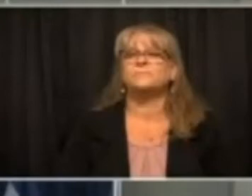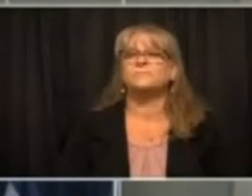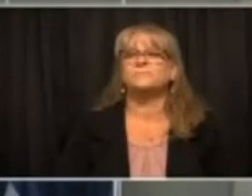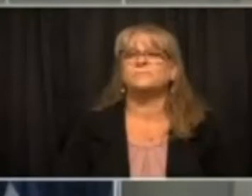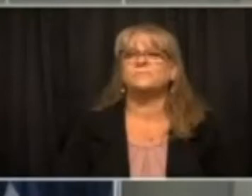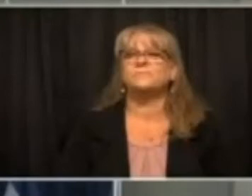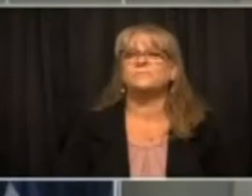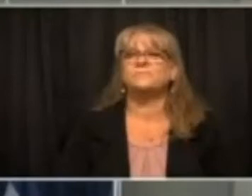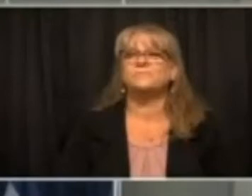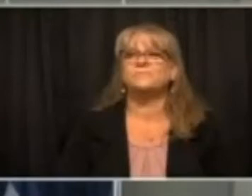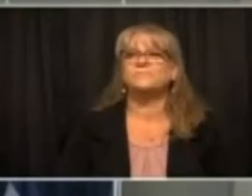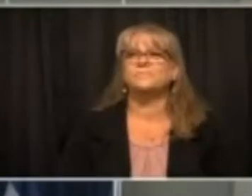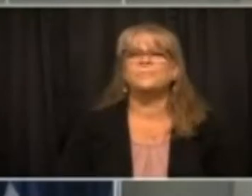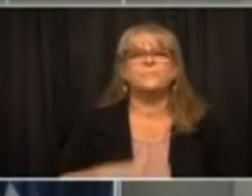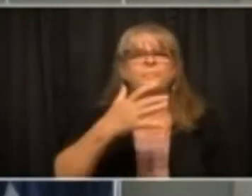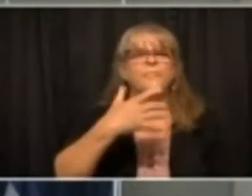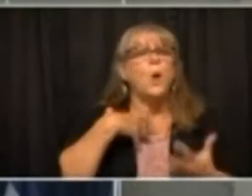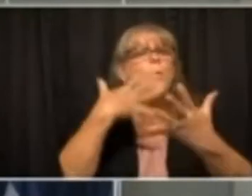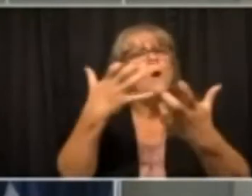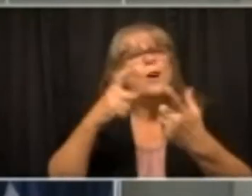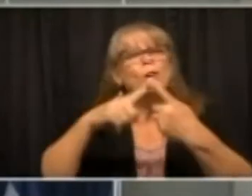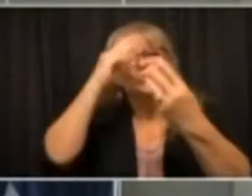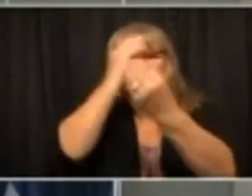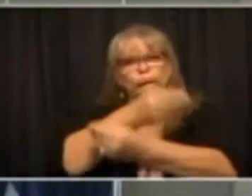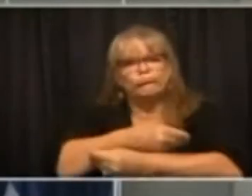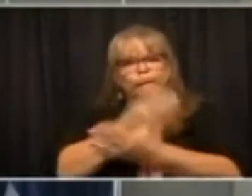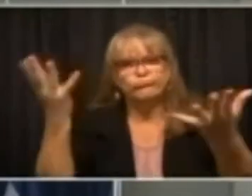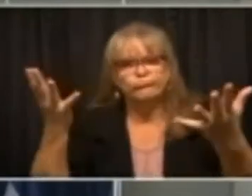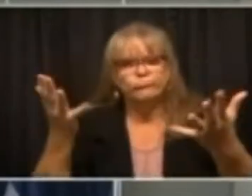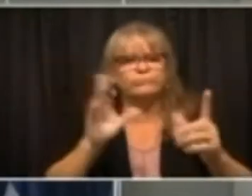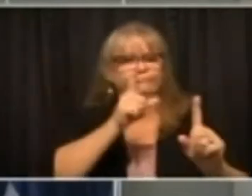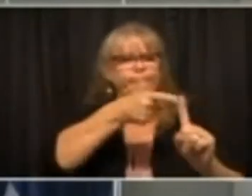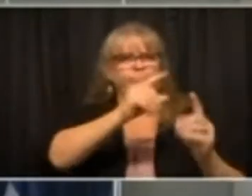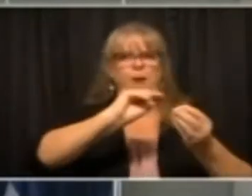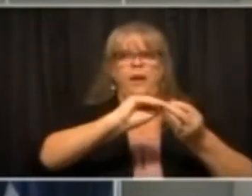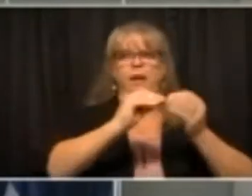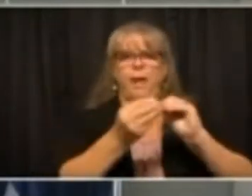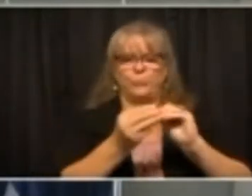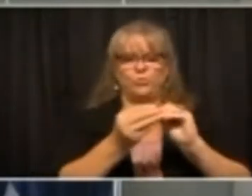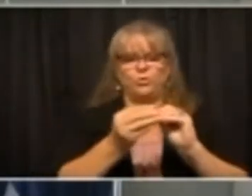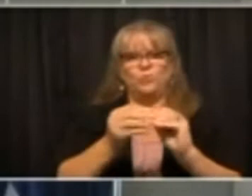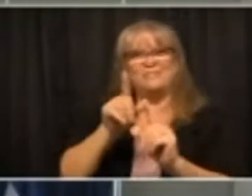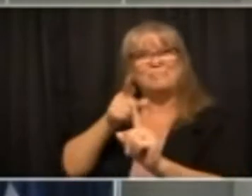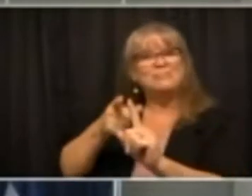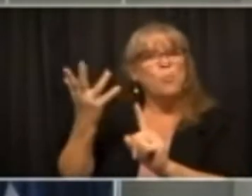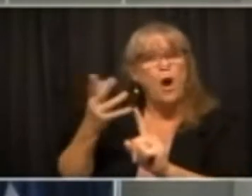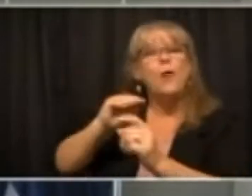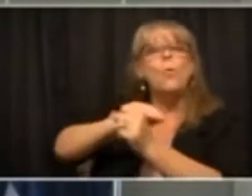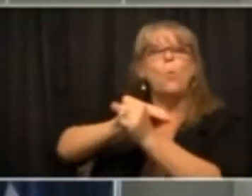some updated numbers on covid and then uh give an update on the other crisis